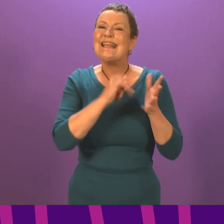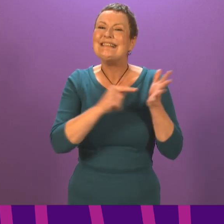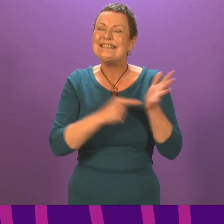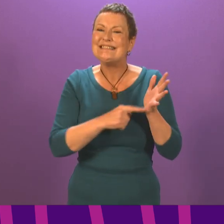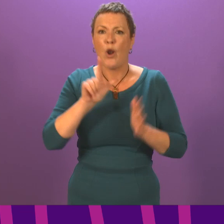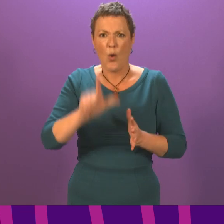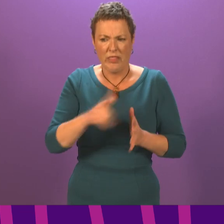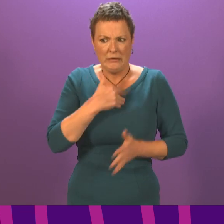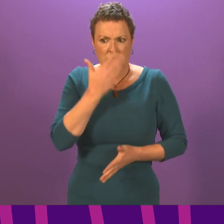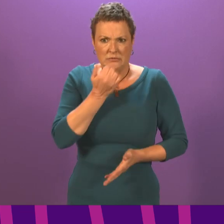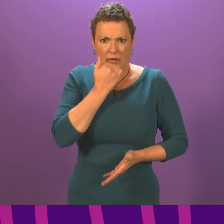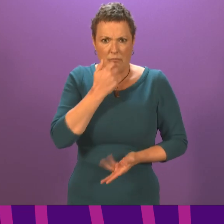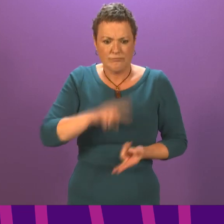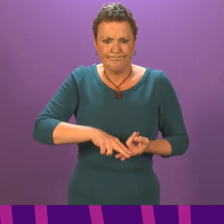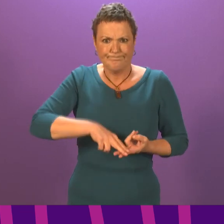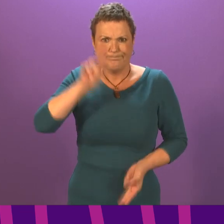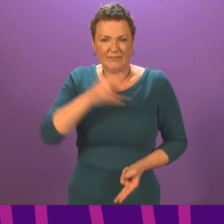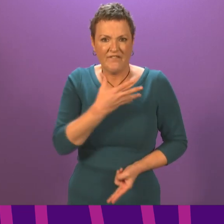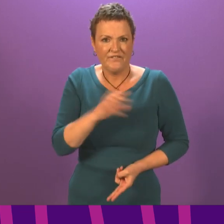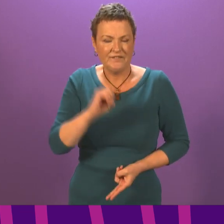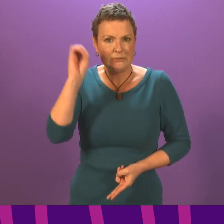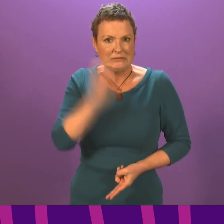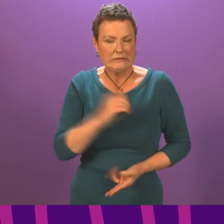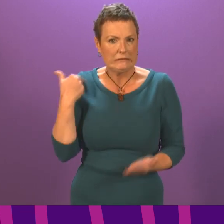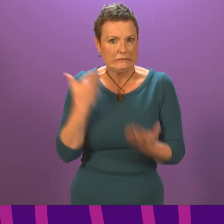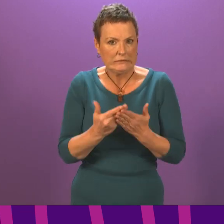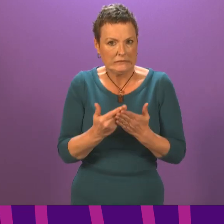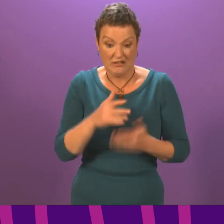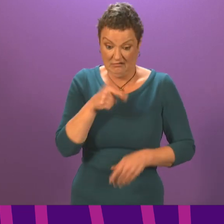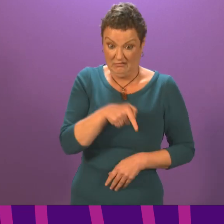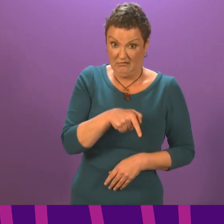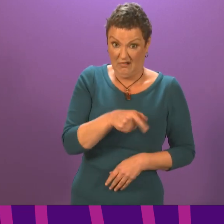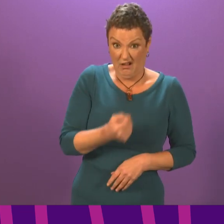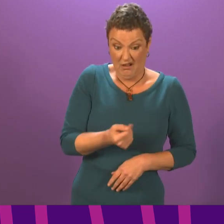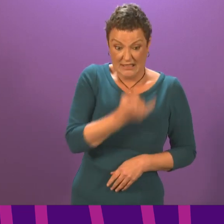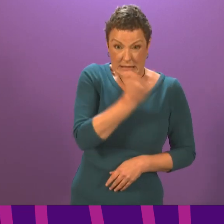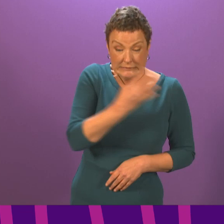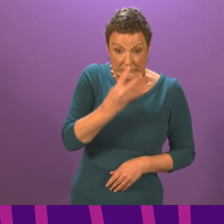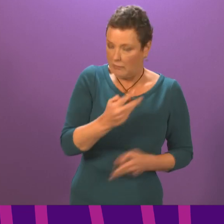by more than 50 per cent in the past week, from 69 cases to 126 cases per 100,000 people,